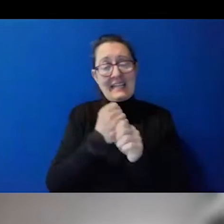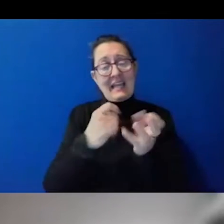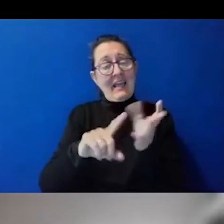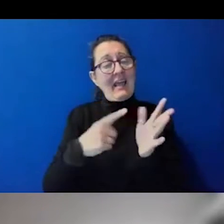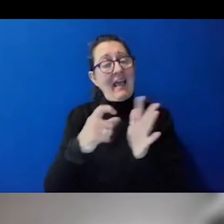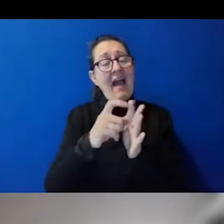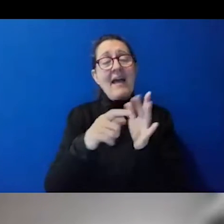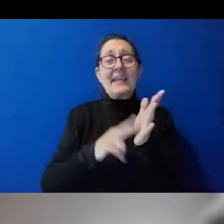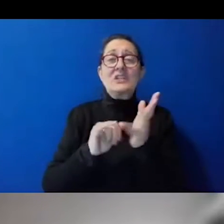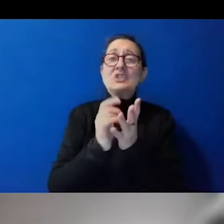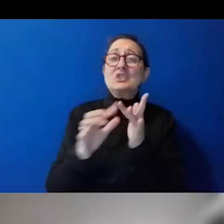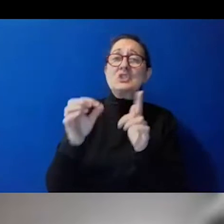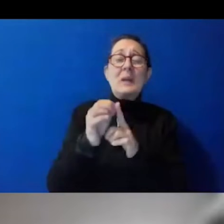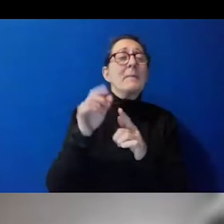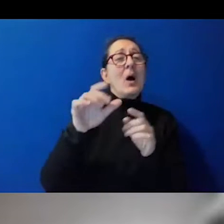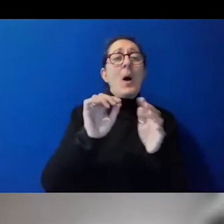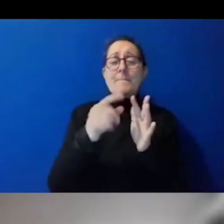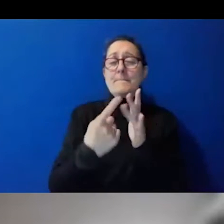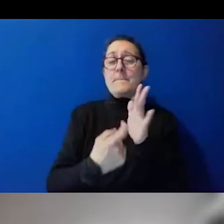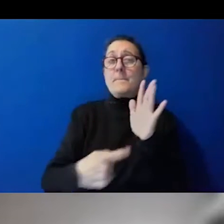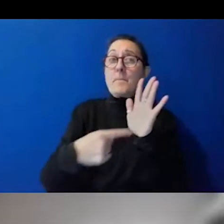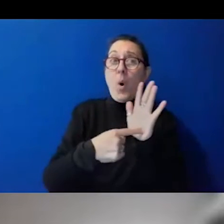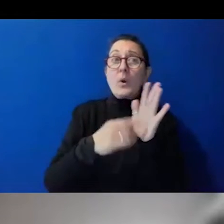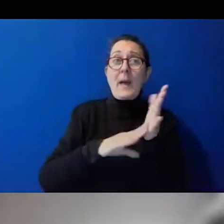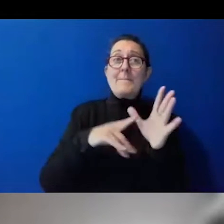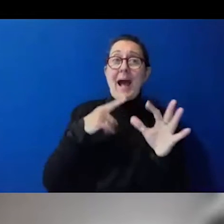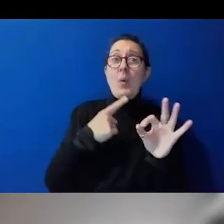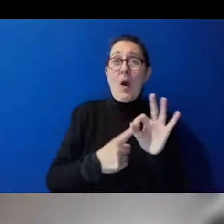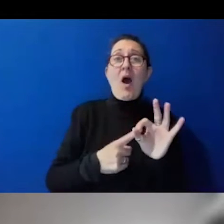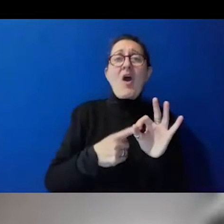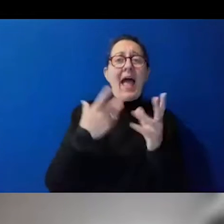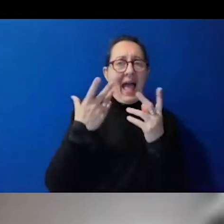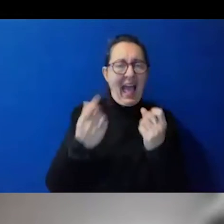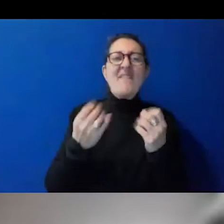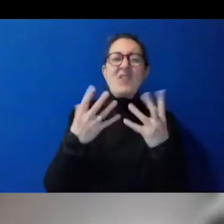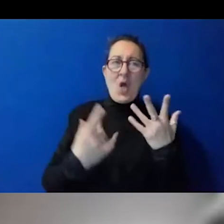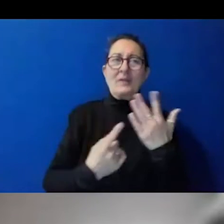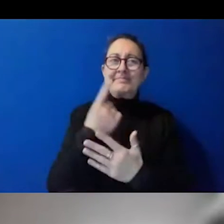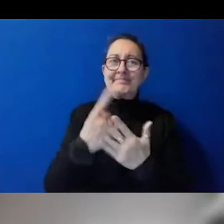in that guardianship jurisdiction where people have lost capacity to make their own decisions